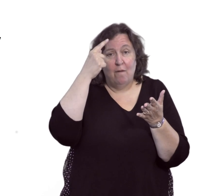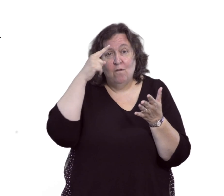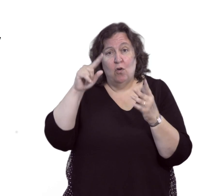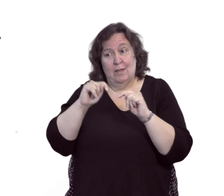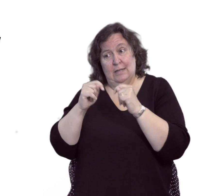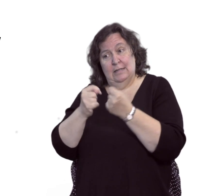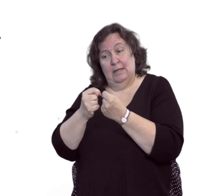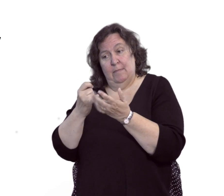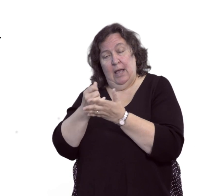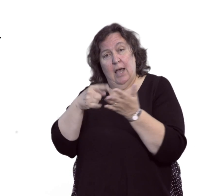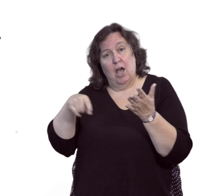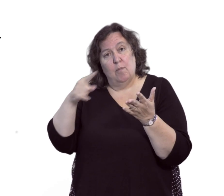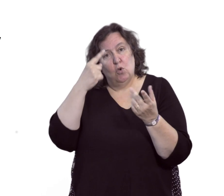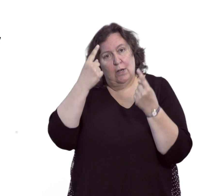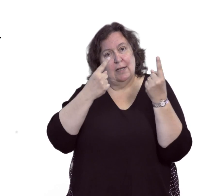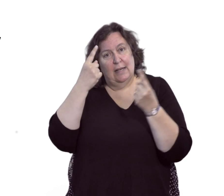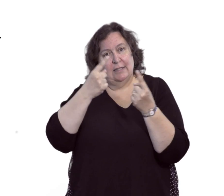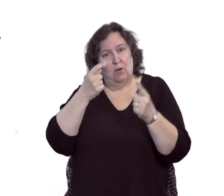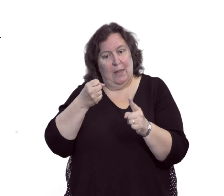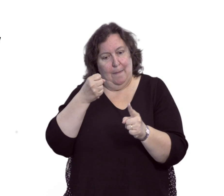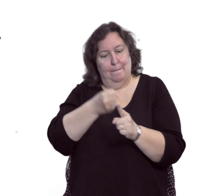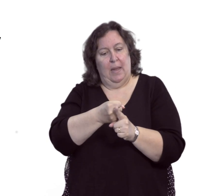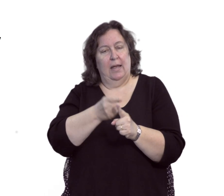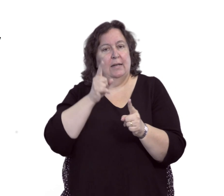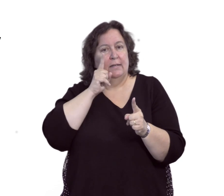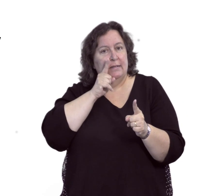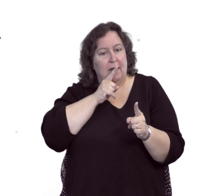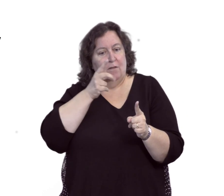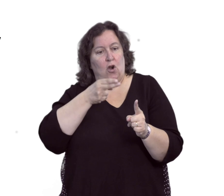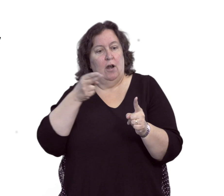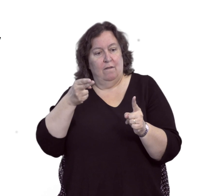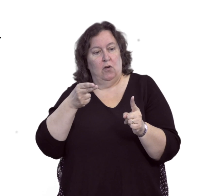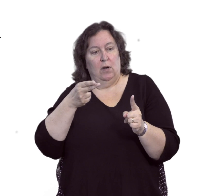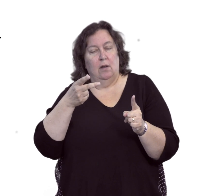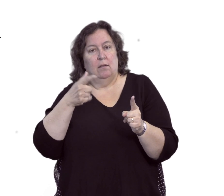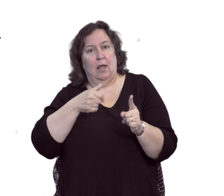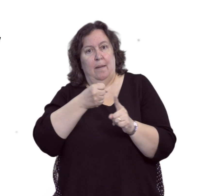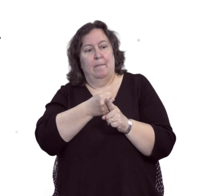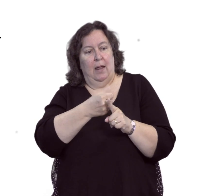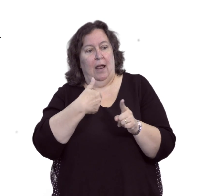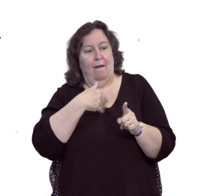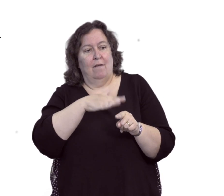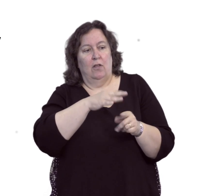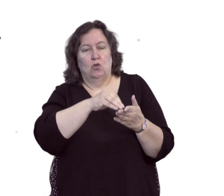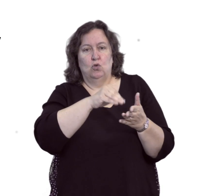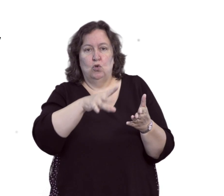parents and teams to consider the impact that being deaf or hard of hearing has